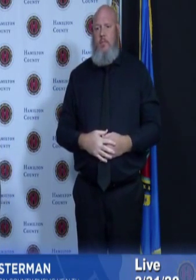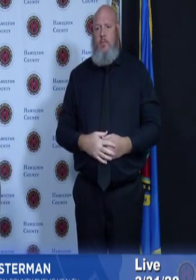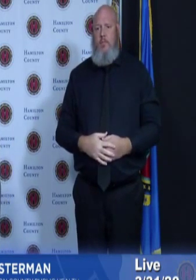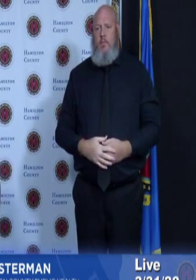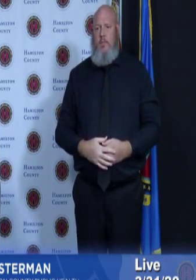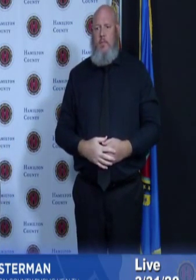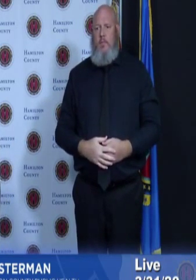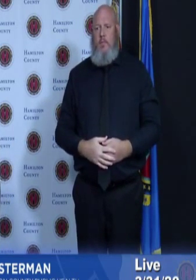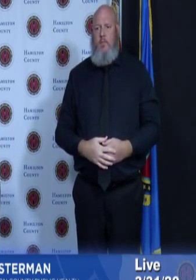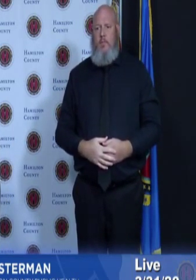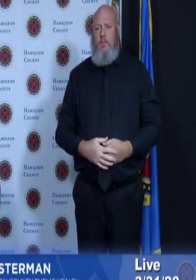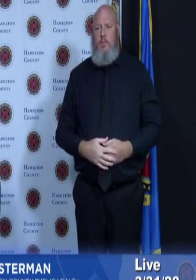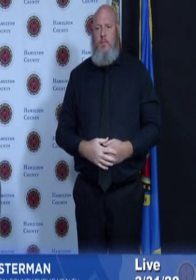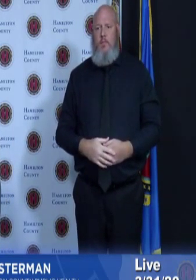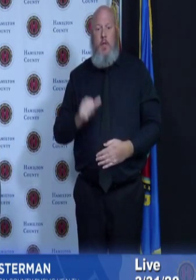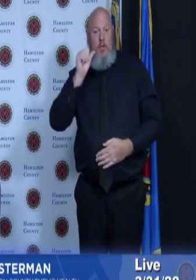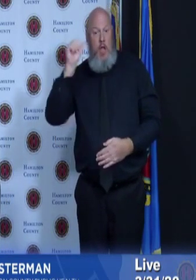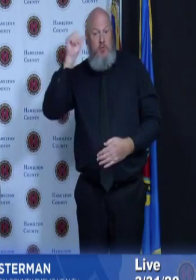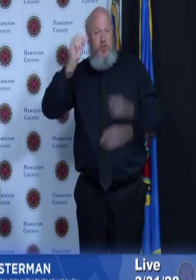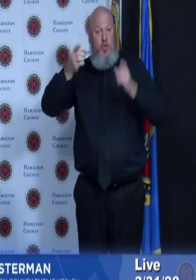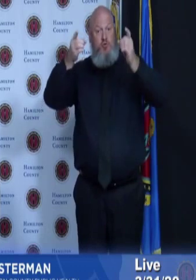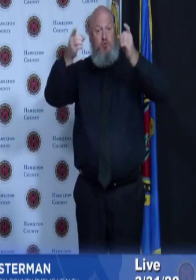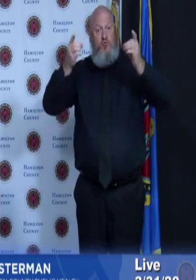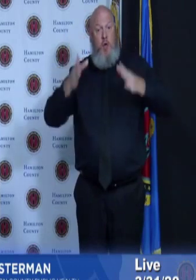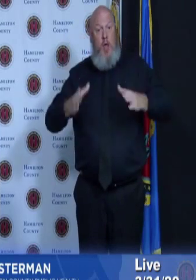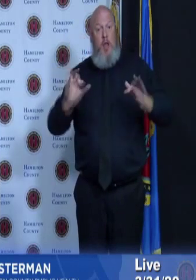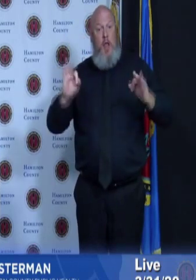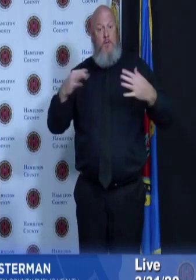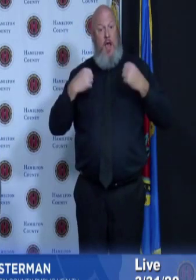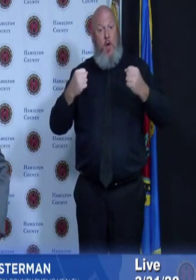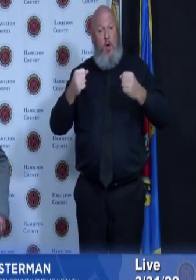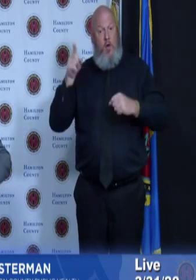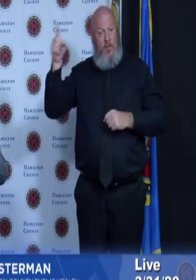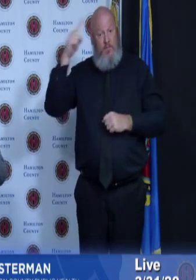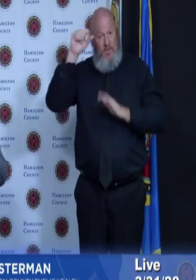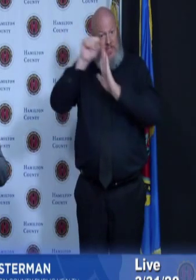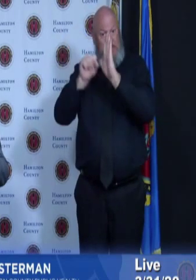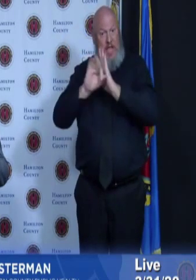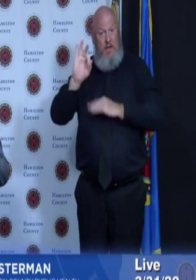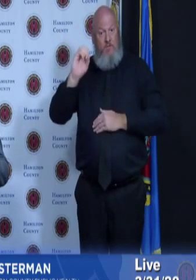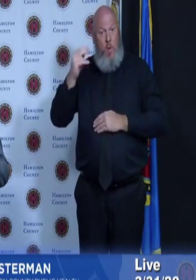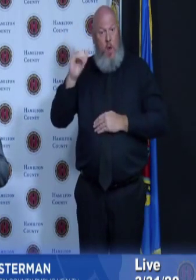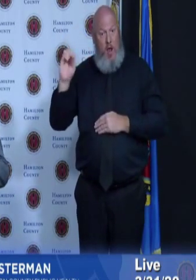we know that the peak because we're doing a good job in Ohio the peak is getting